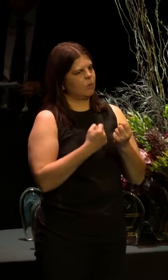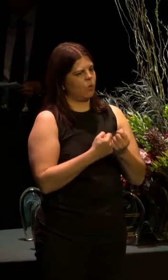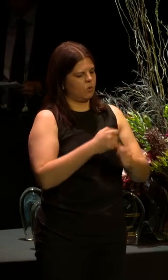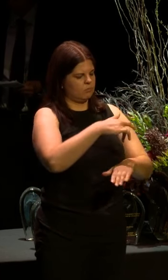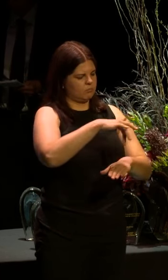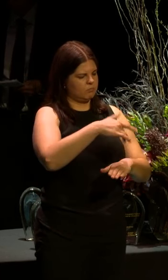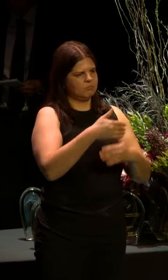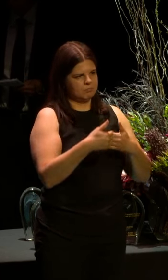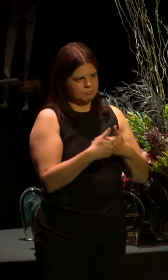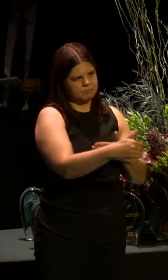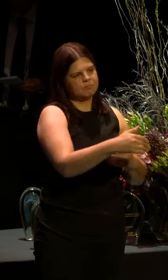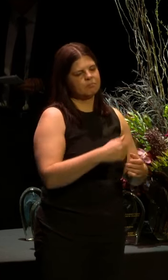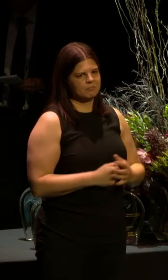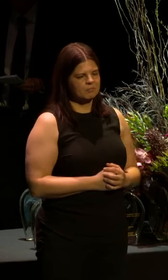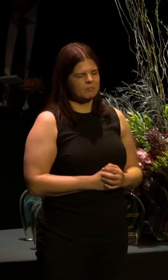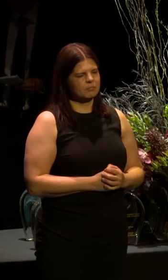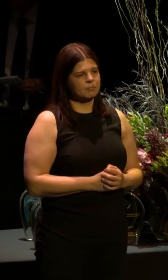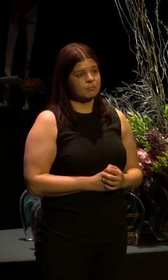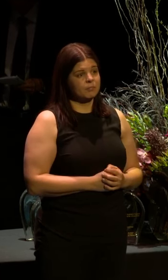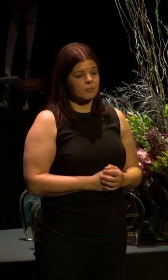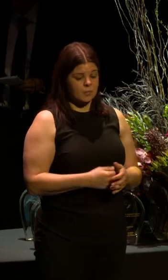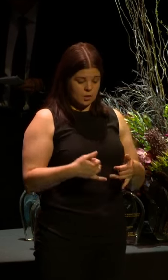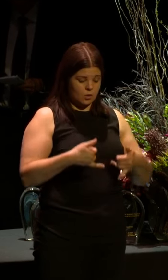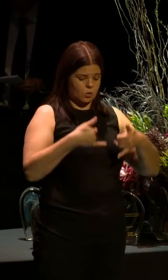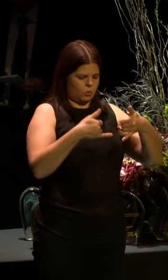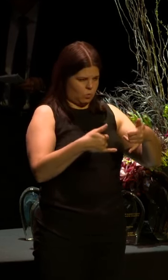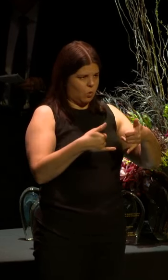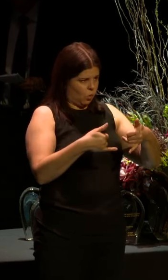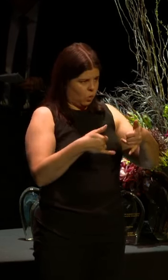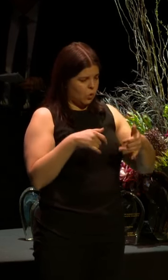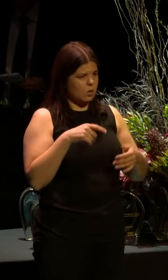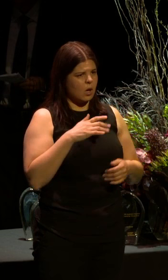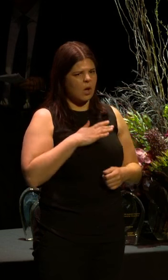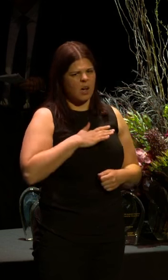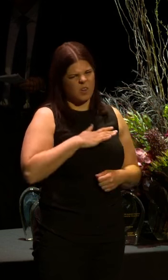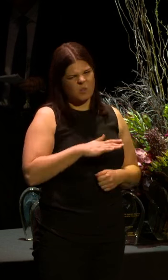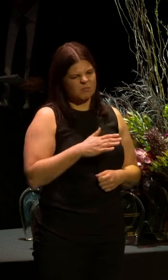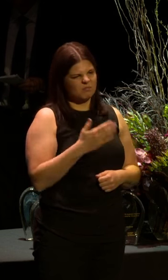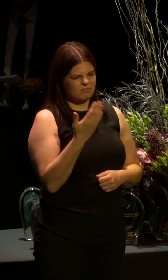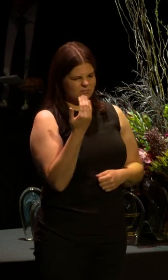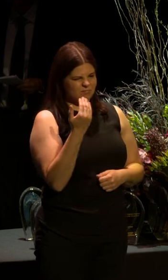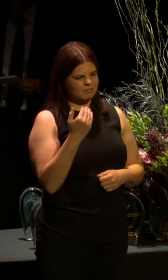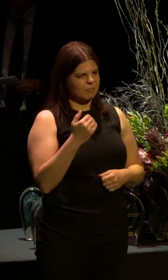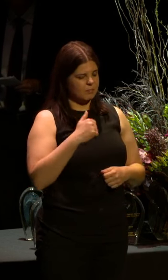I want to dedicate this award to my late fiance, Dane.